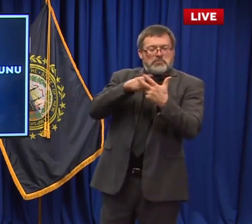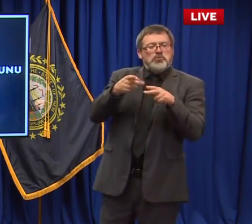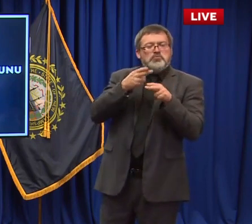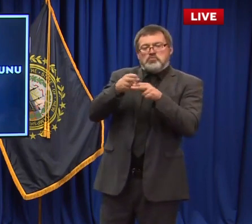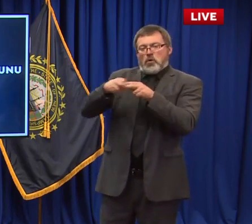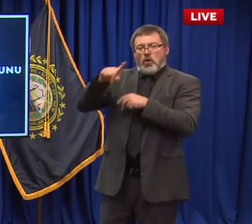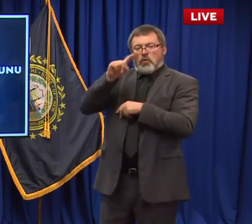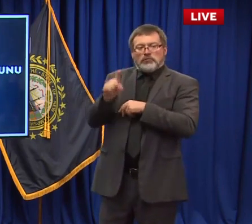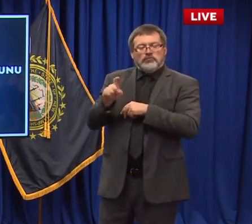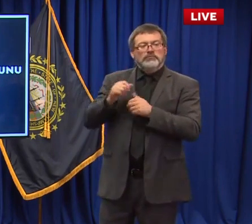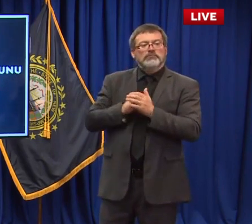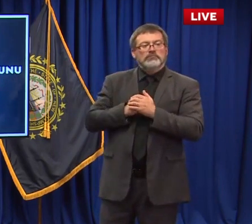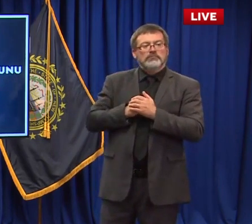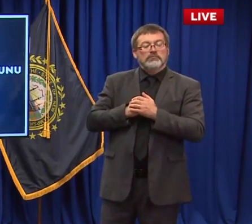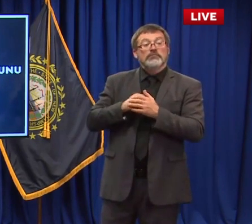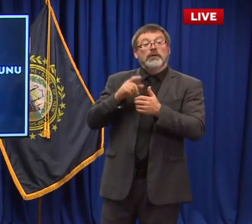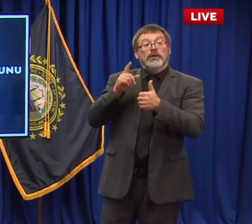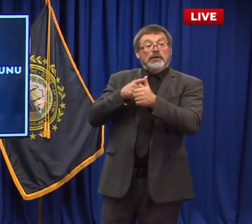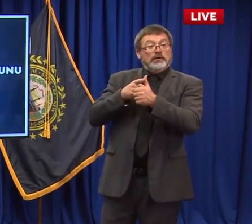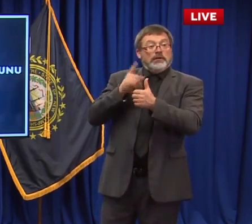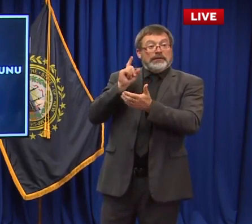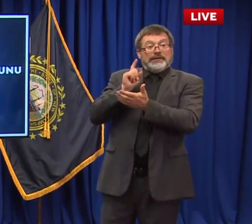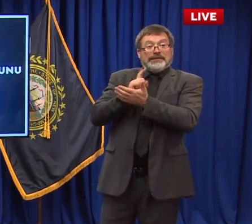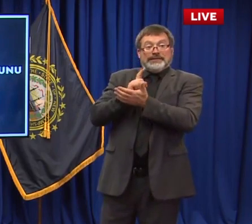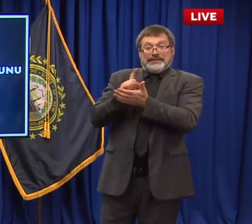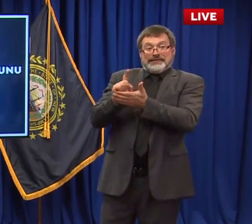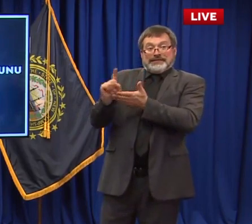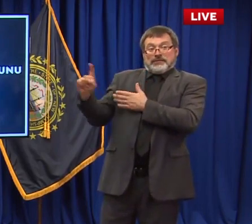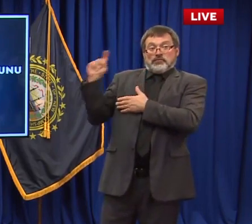GOOD AFTERNOON, GOVERNOR.